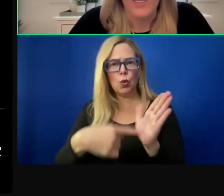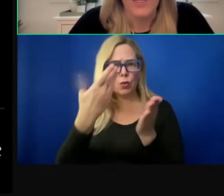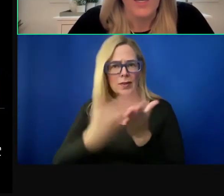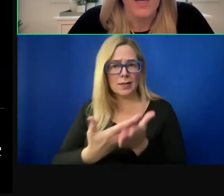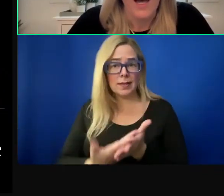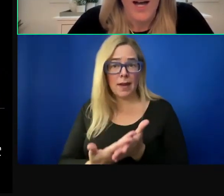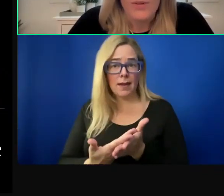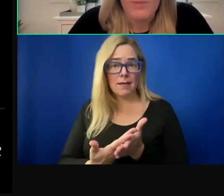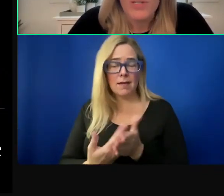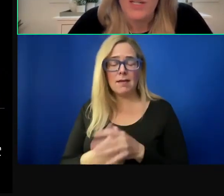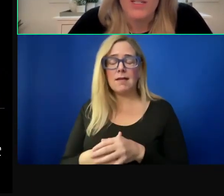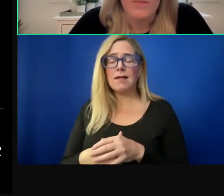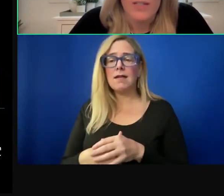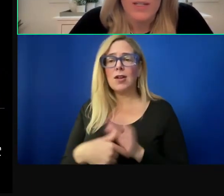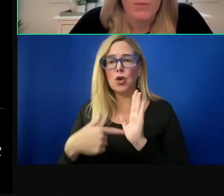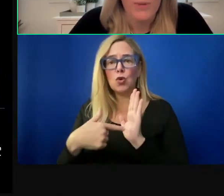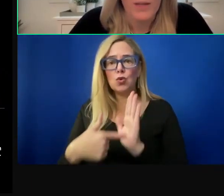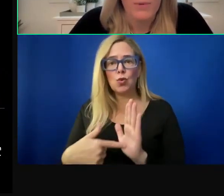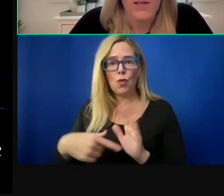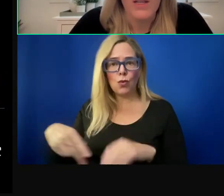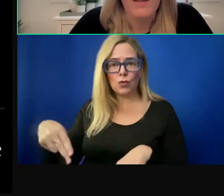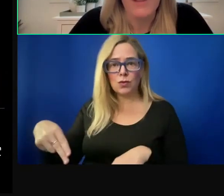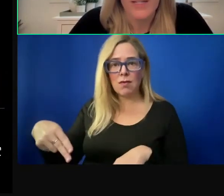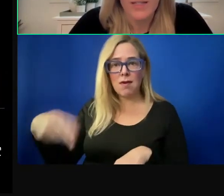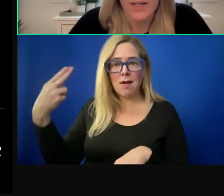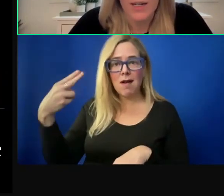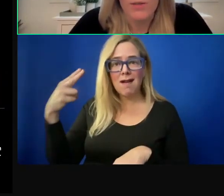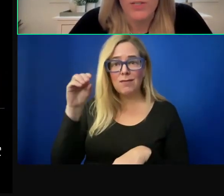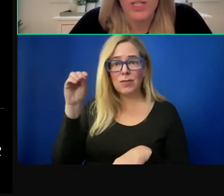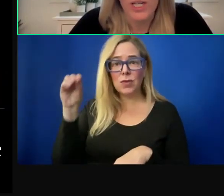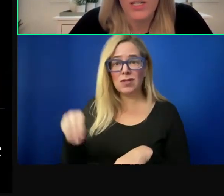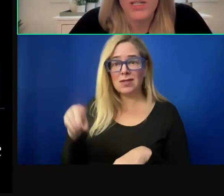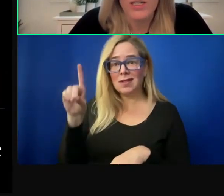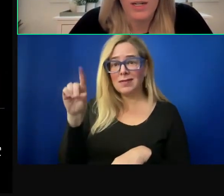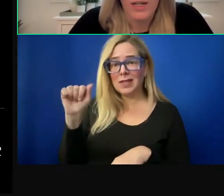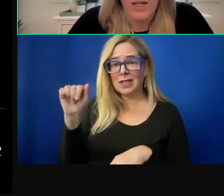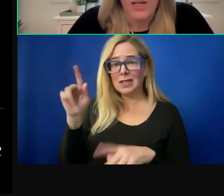a higher percentage of disabled people have less than a high school education,